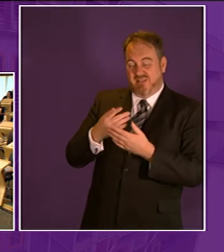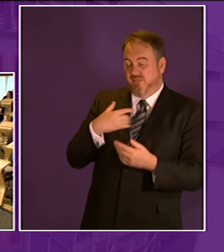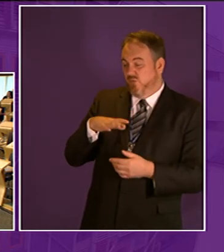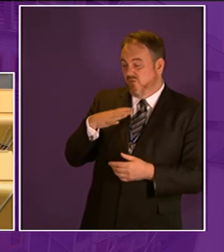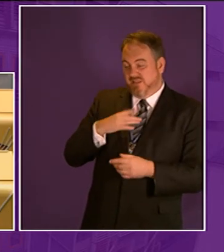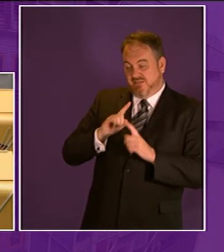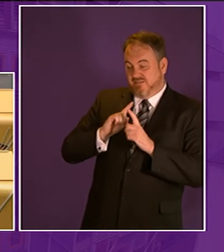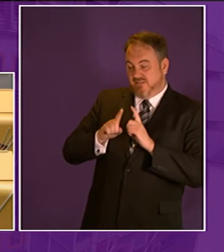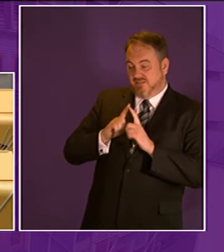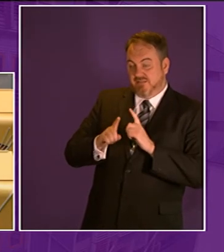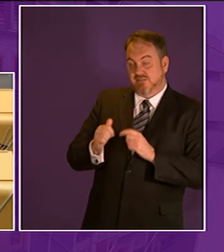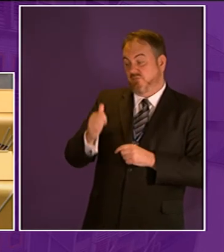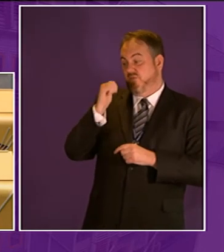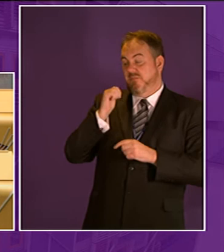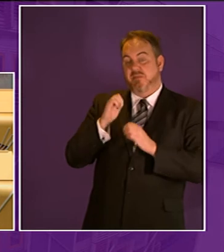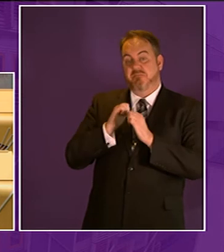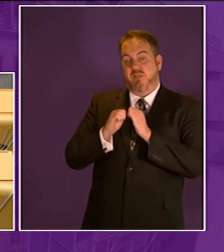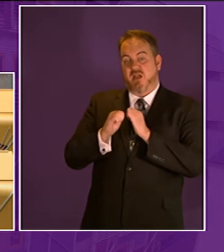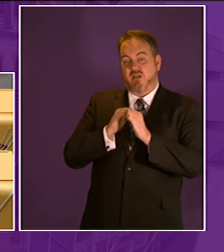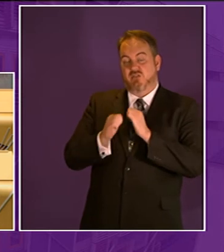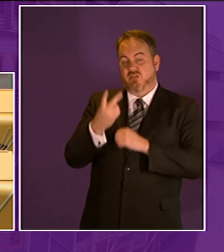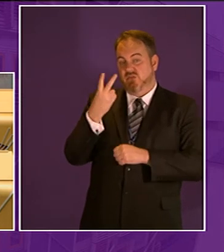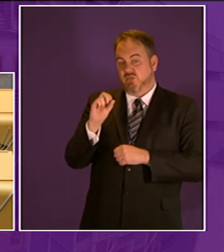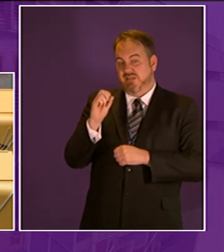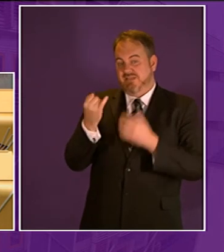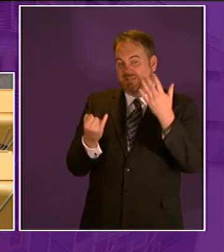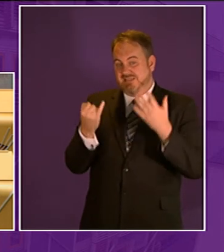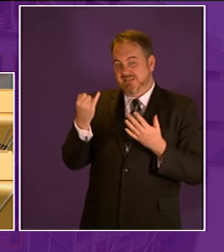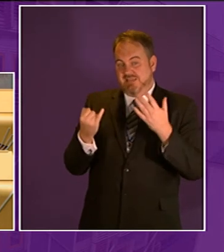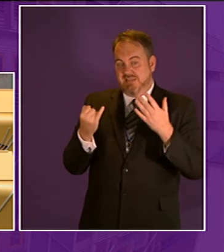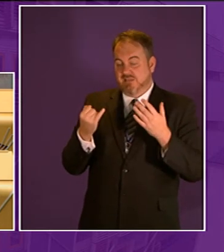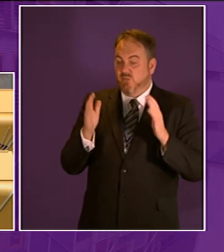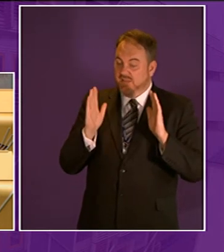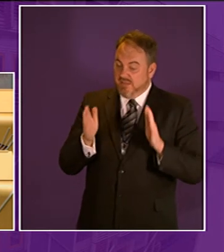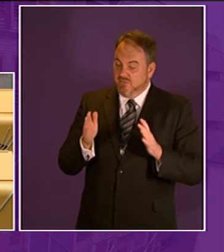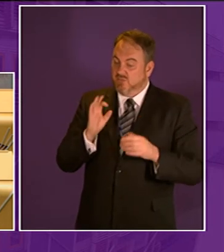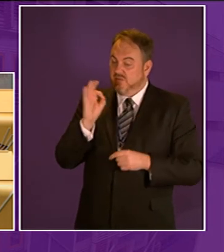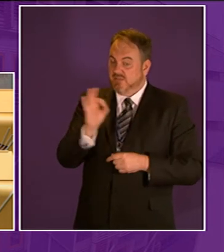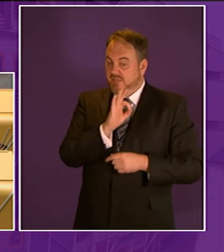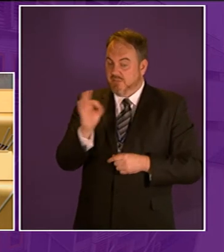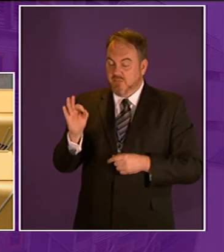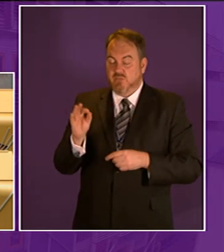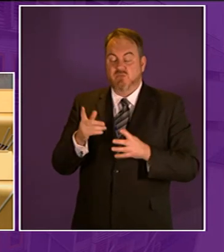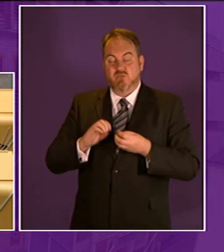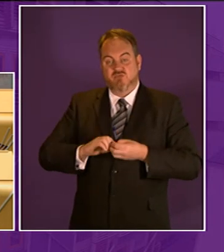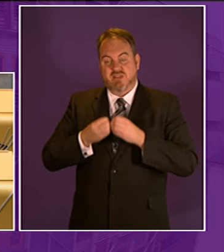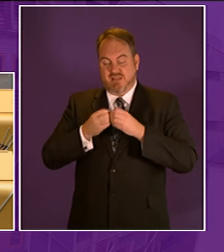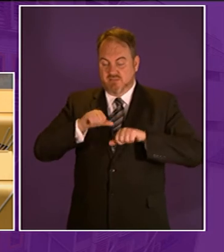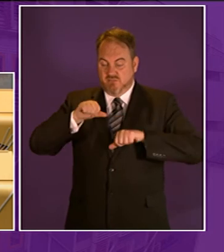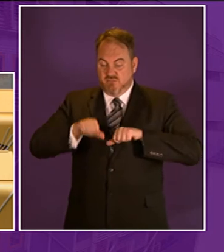There is an obligation in the March 2016 agreement “To jointly develop a roadmap towards a harmonised workforce for the future”,